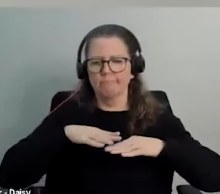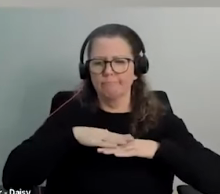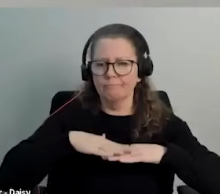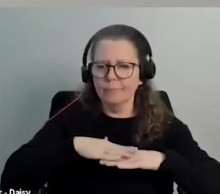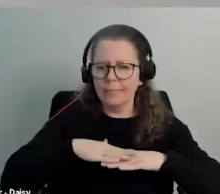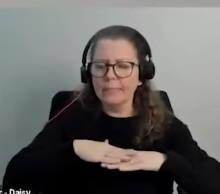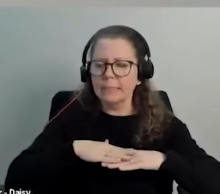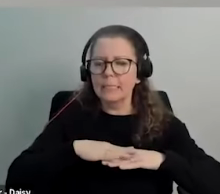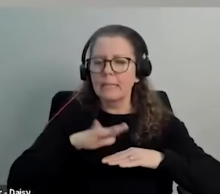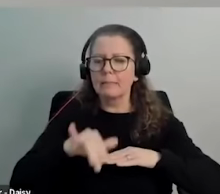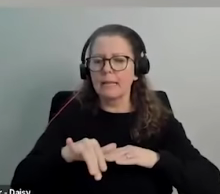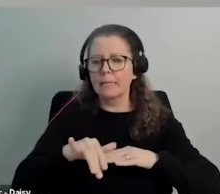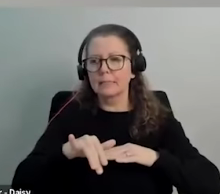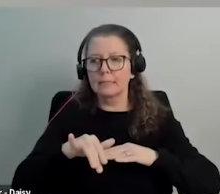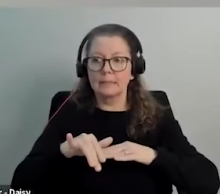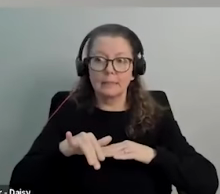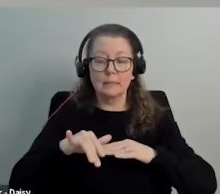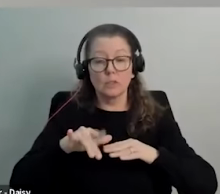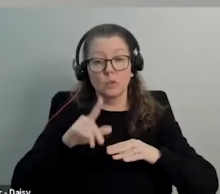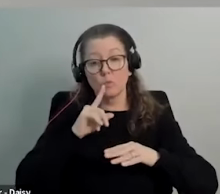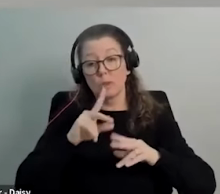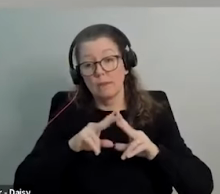I think that's been very, very helpful for us.